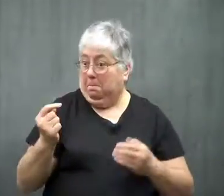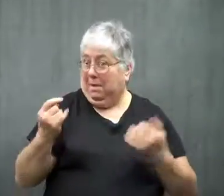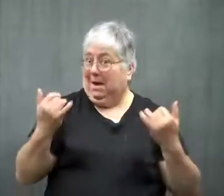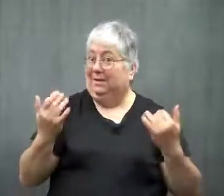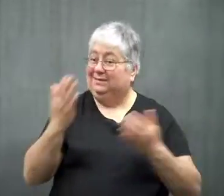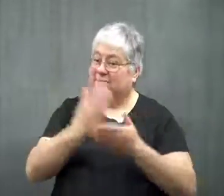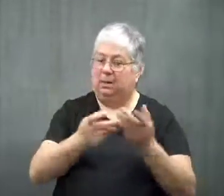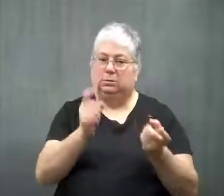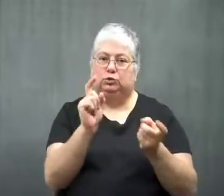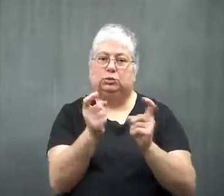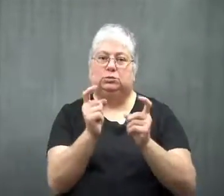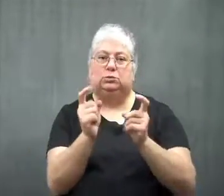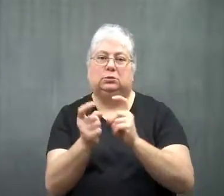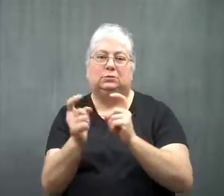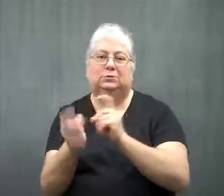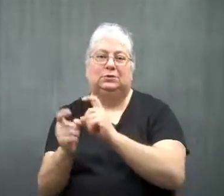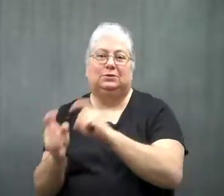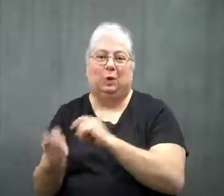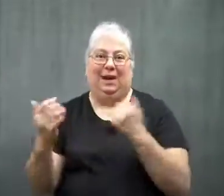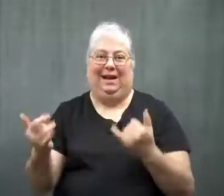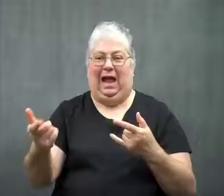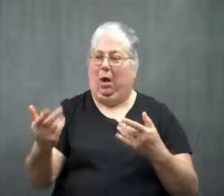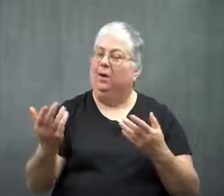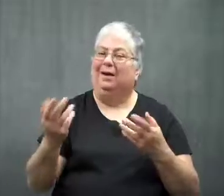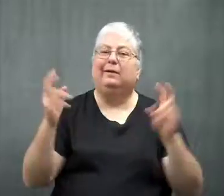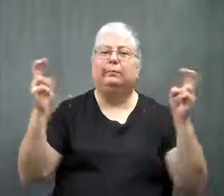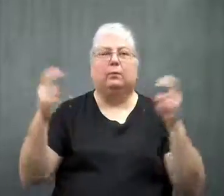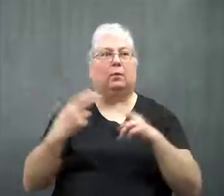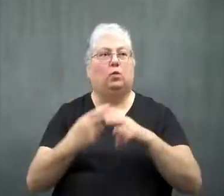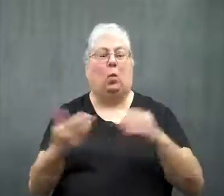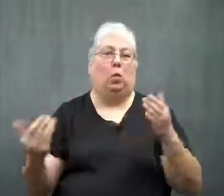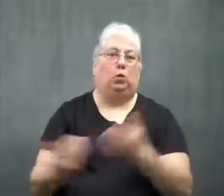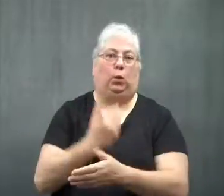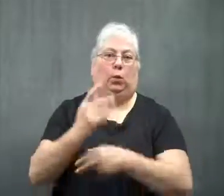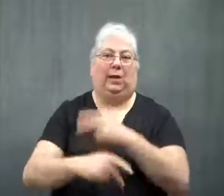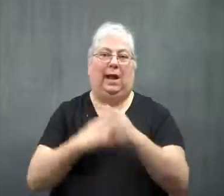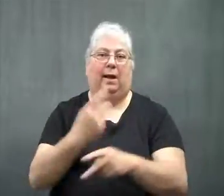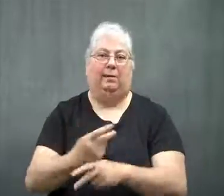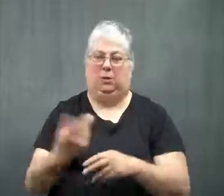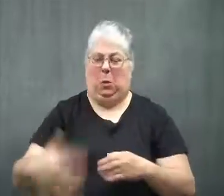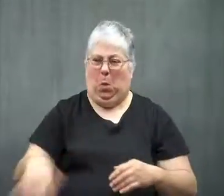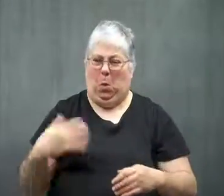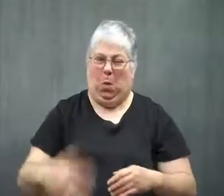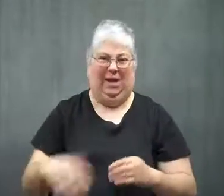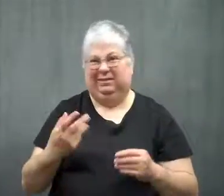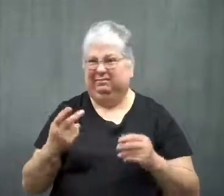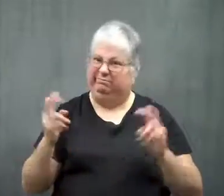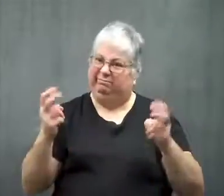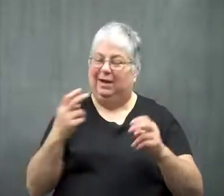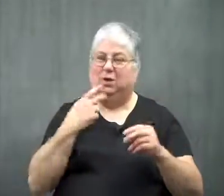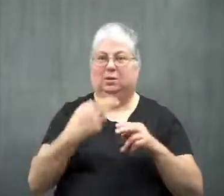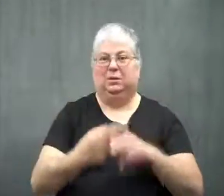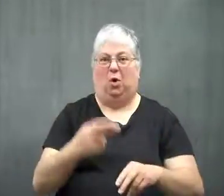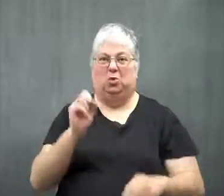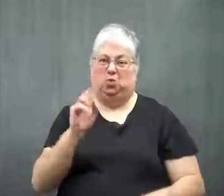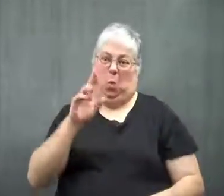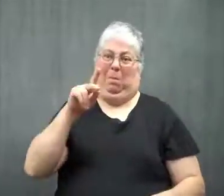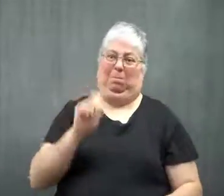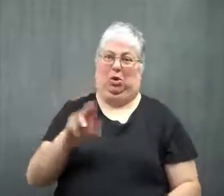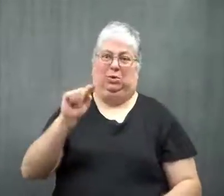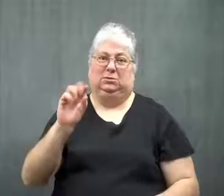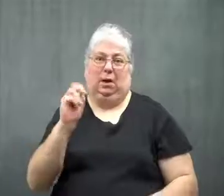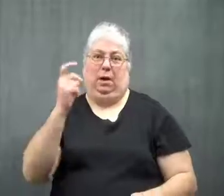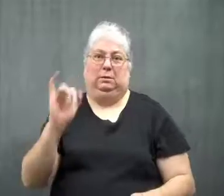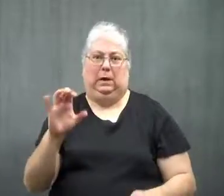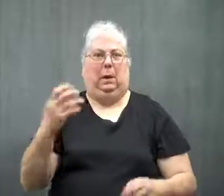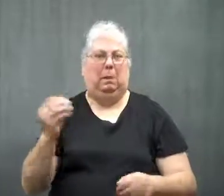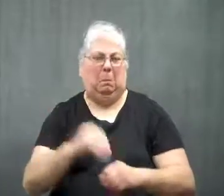They mutate, and sometimes it appears to be a new type, a super toxic strain,